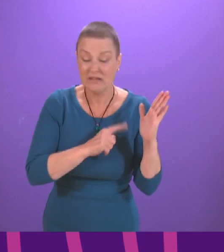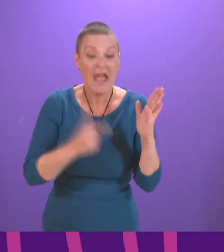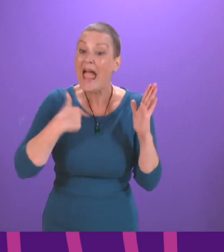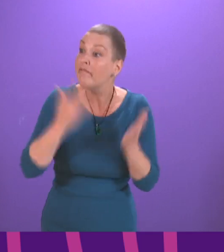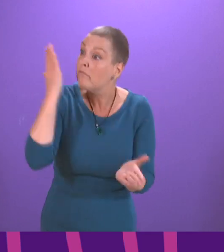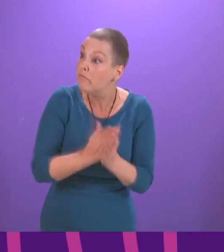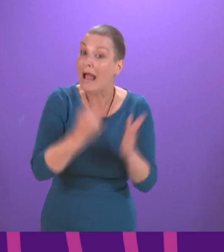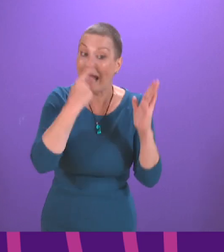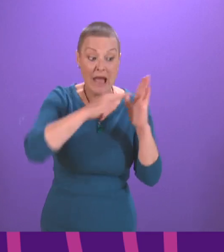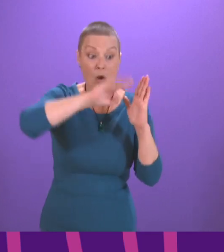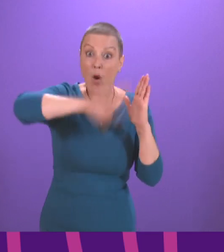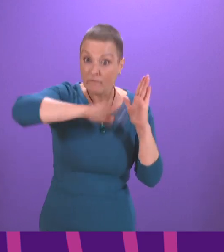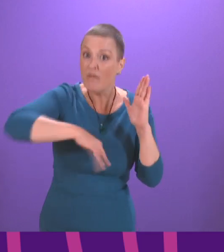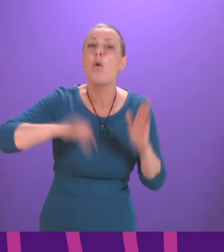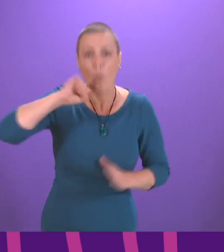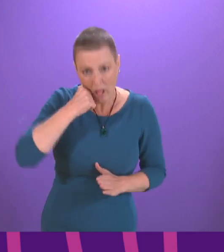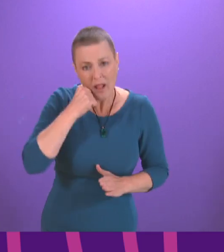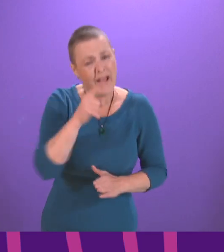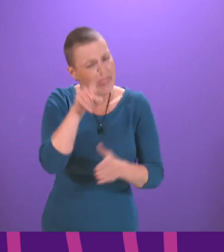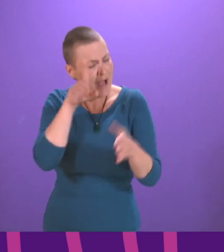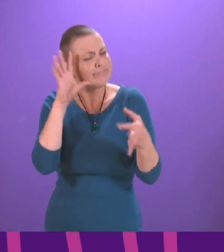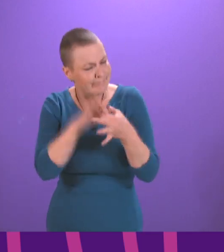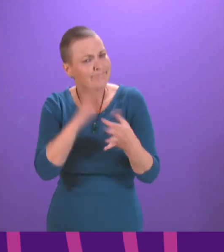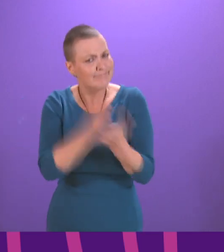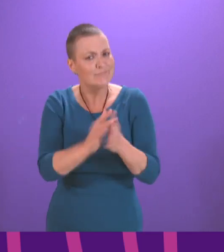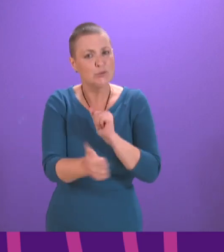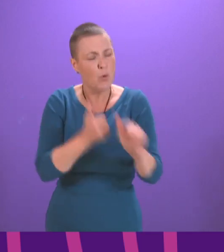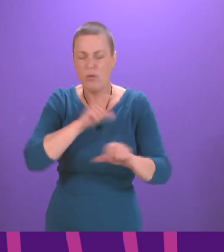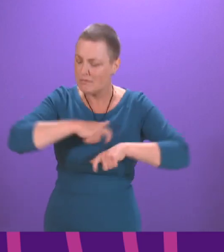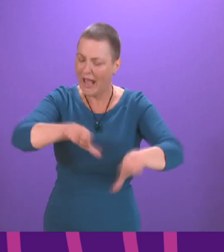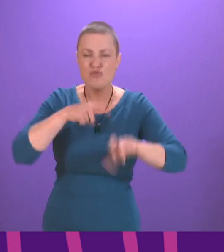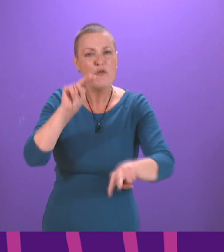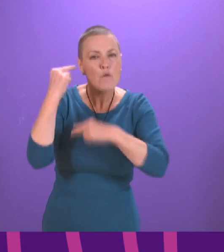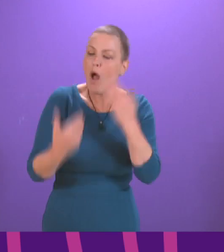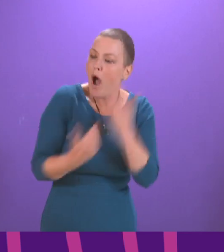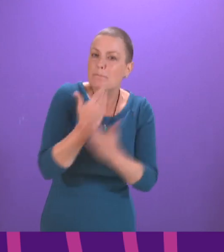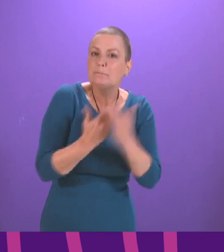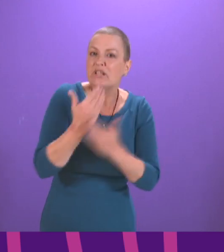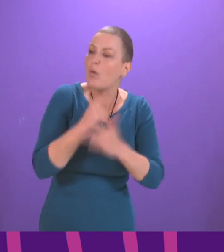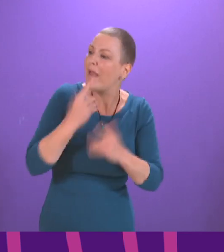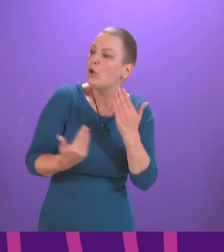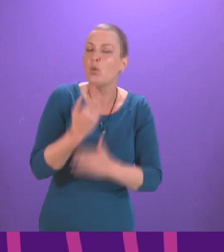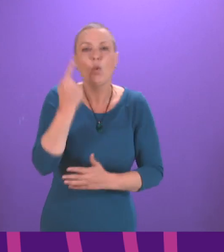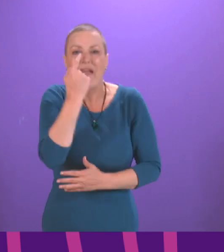necessary. That is particularly true of sporting activity. We will continue to review the situation and give updates as and when we are able to do so.